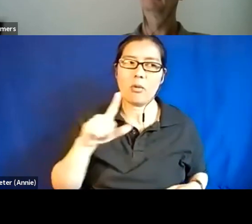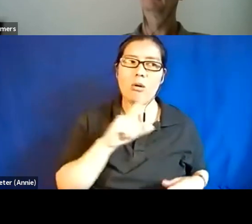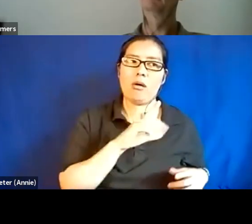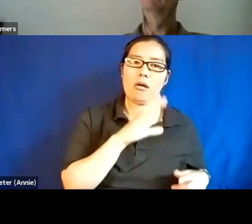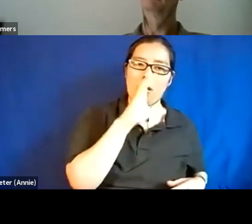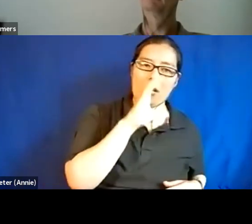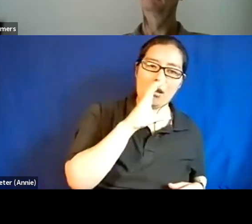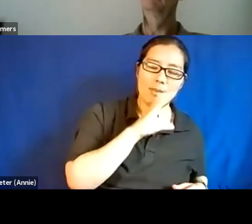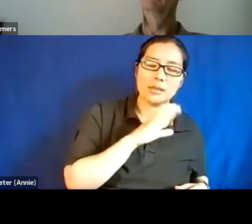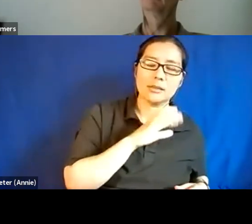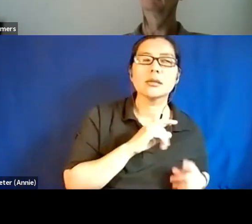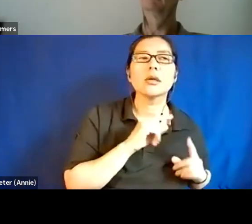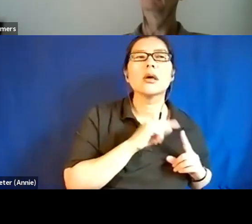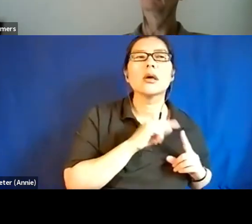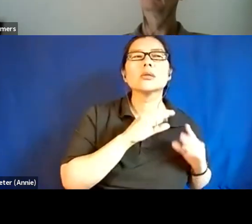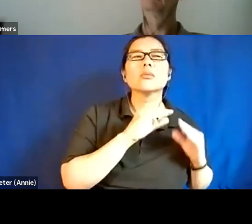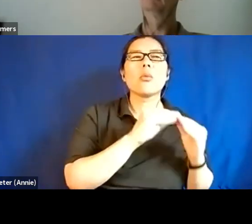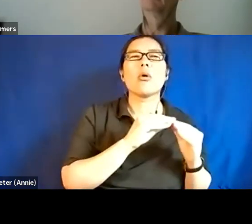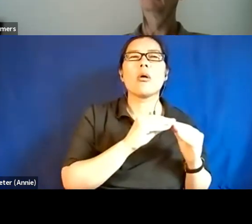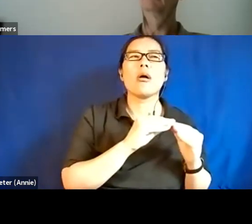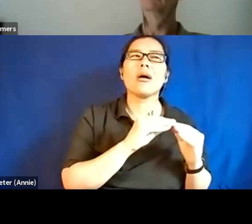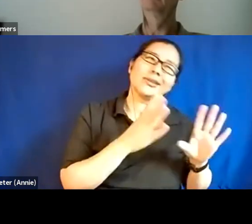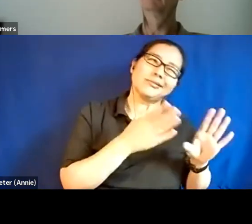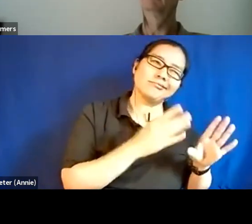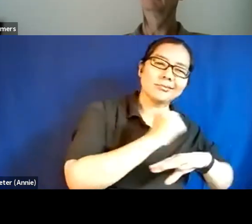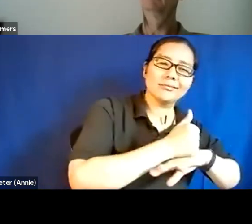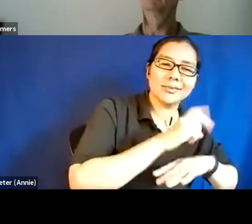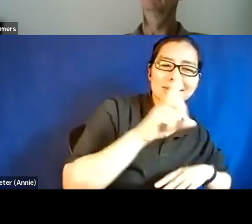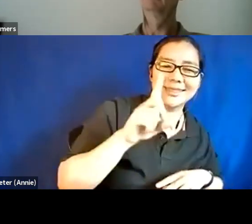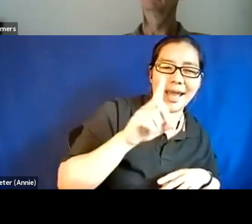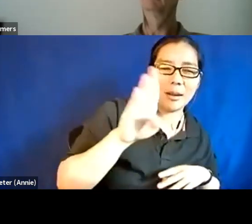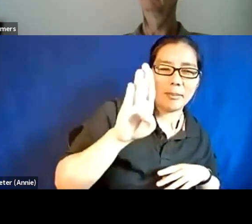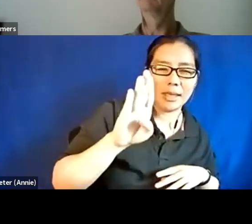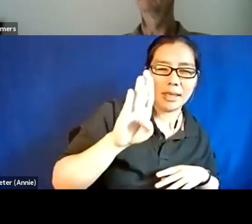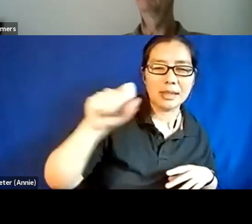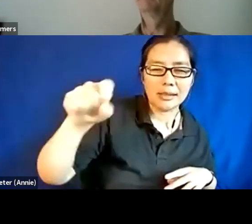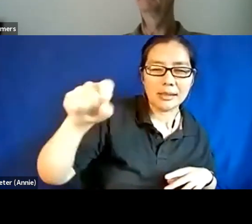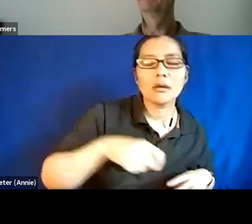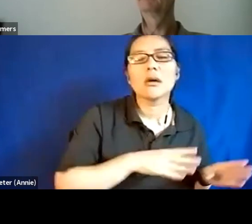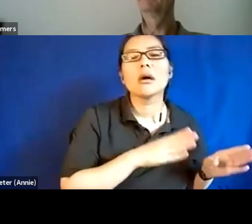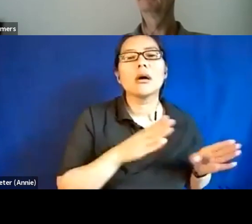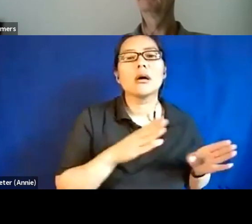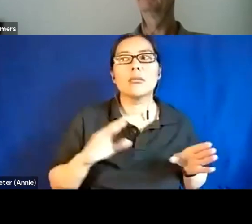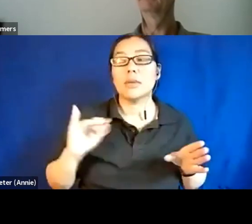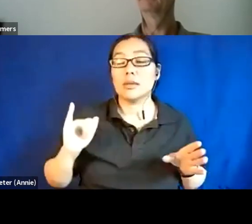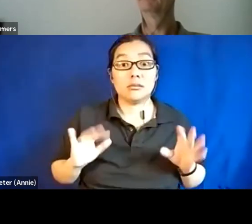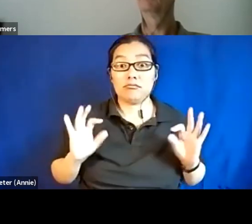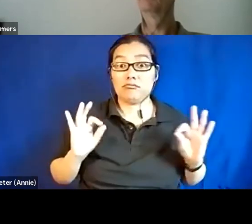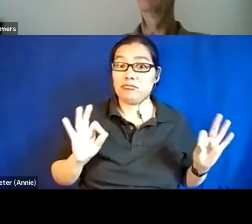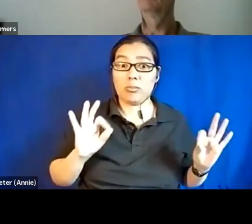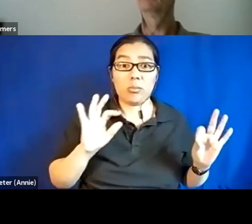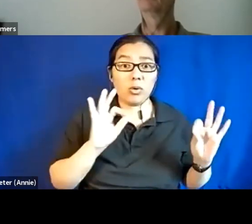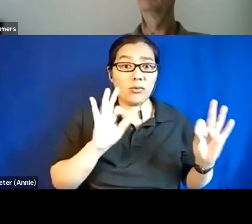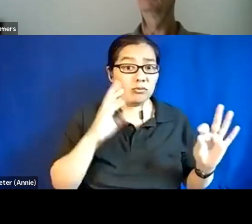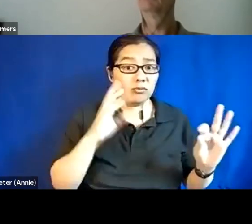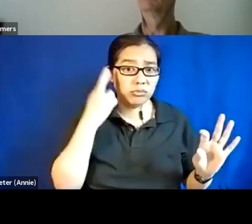intensive. What we feel like this is the perfect reason to code comics so then everybody can use this